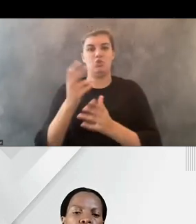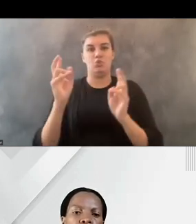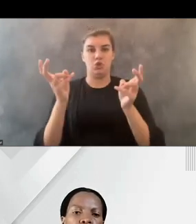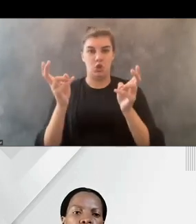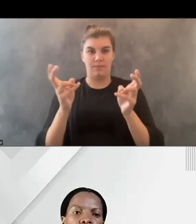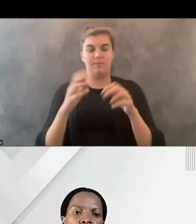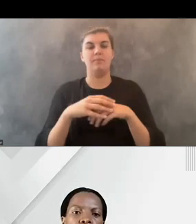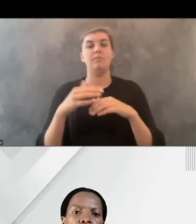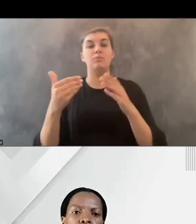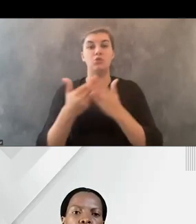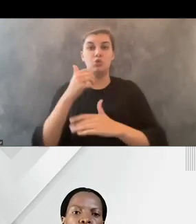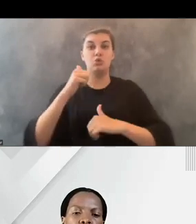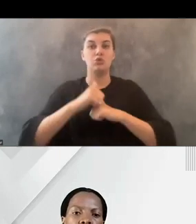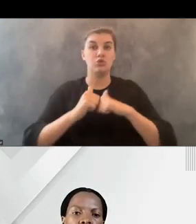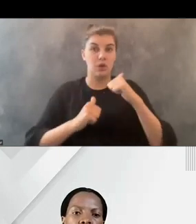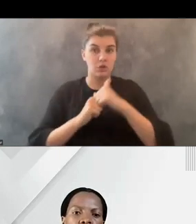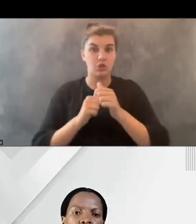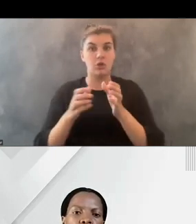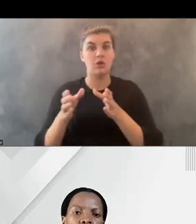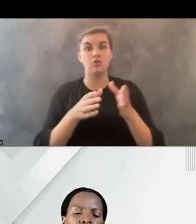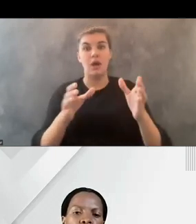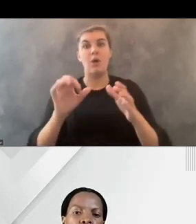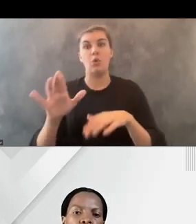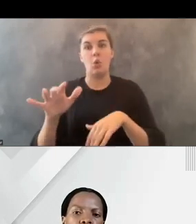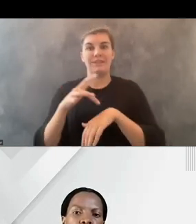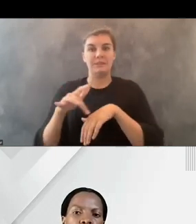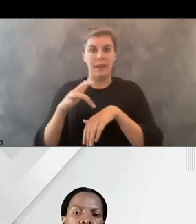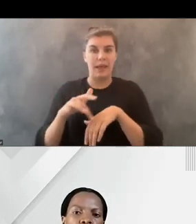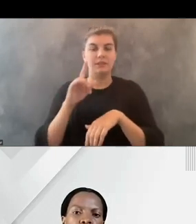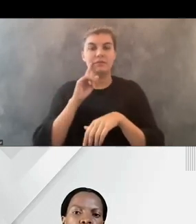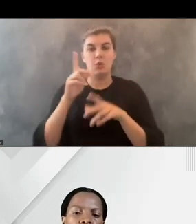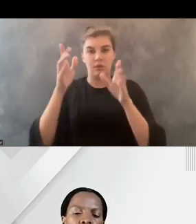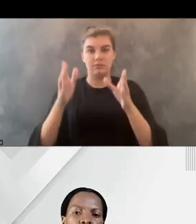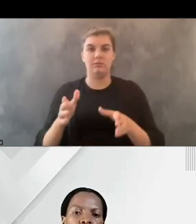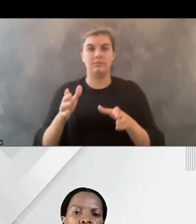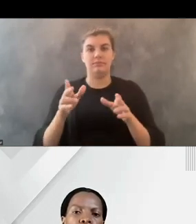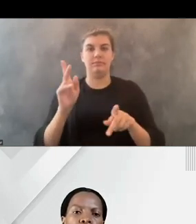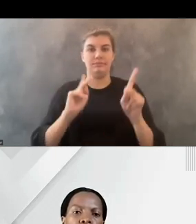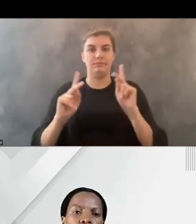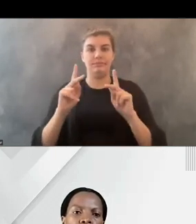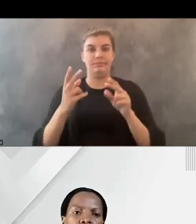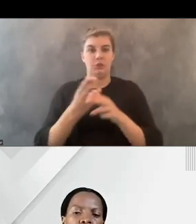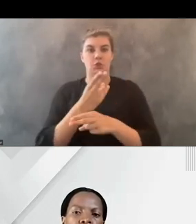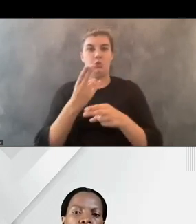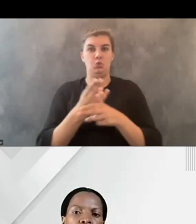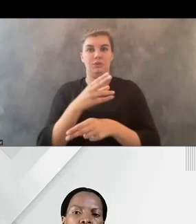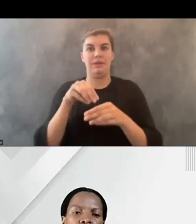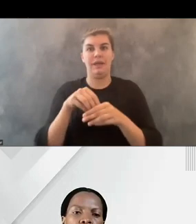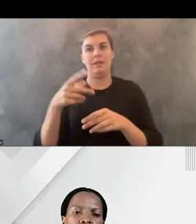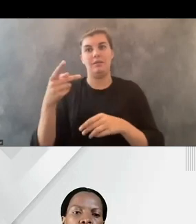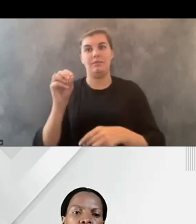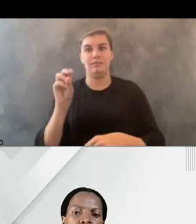route, or space for pedestrian circulation or use located in the public right-of-way.